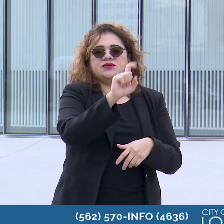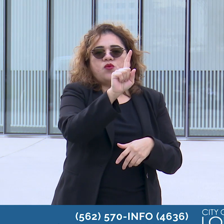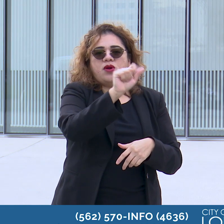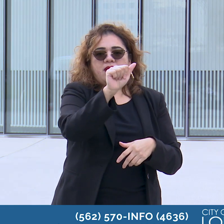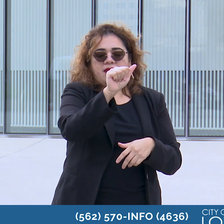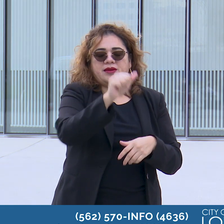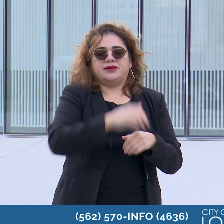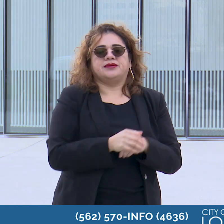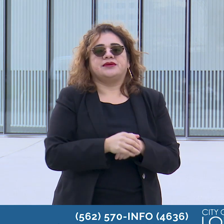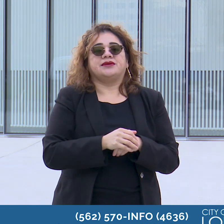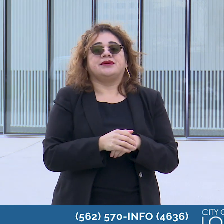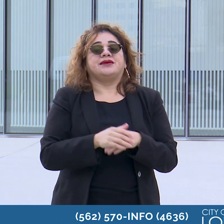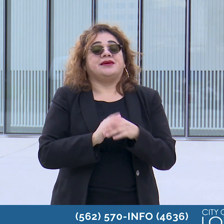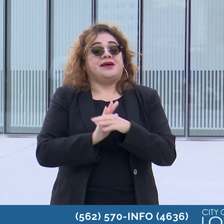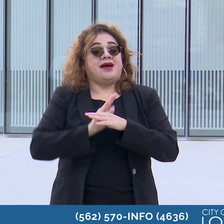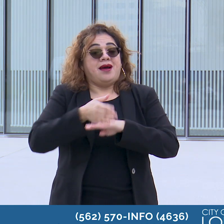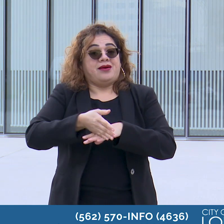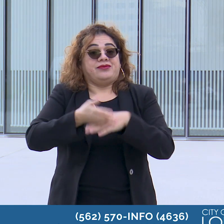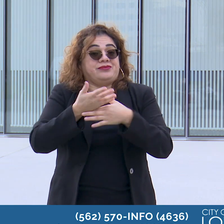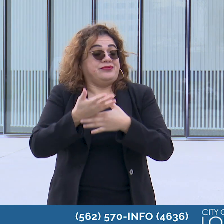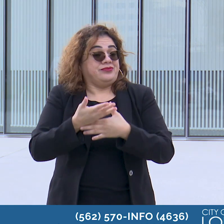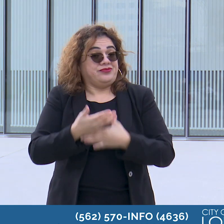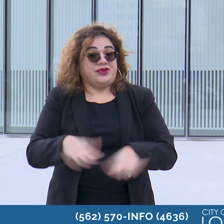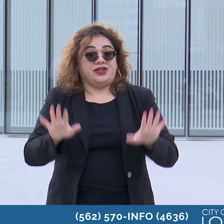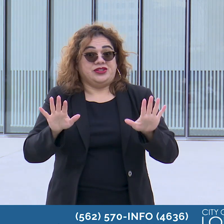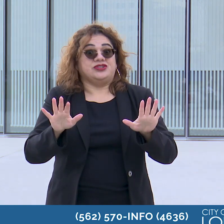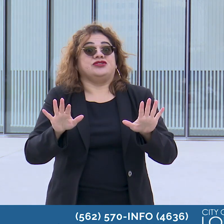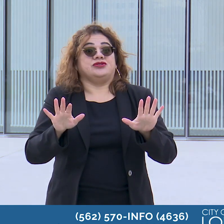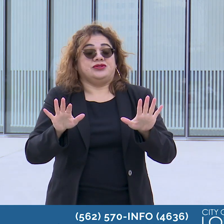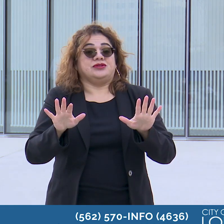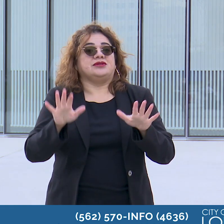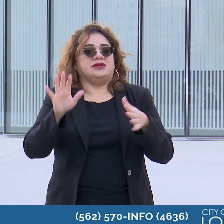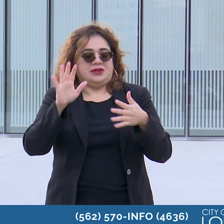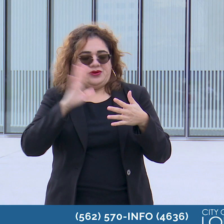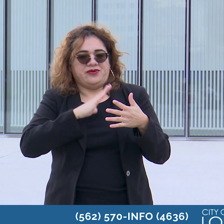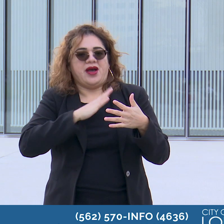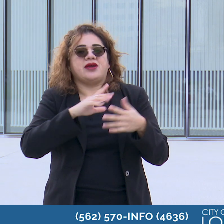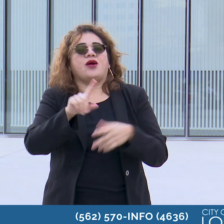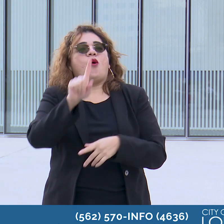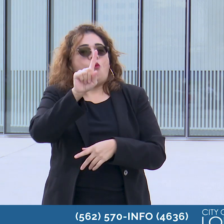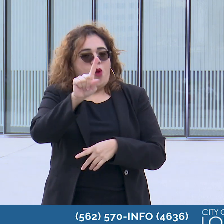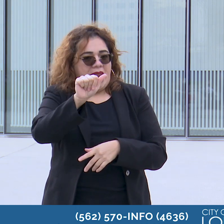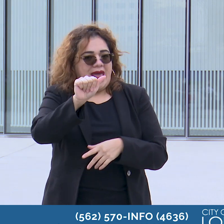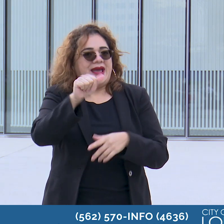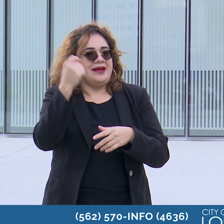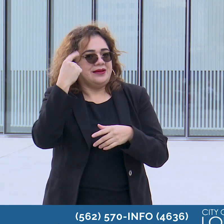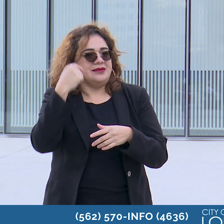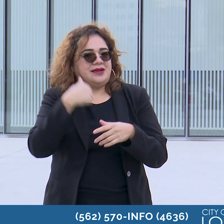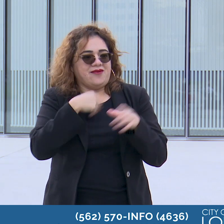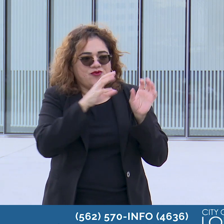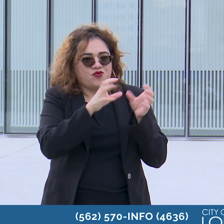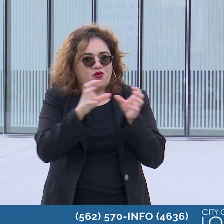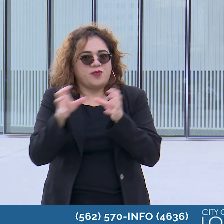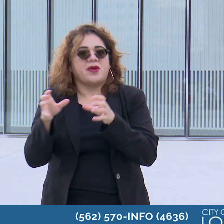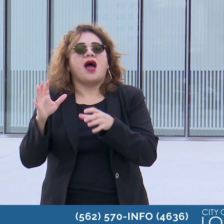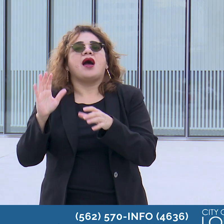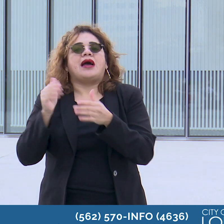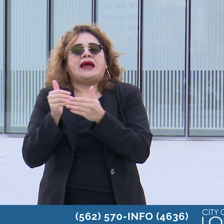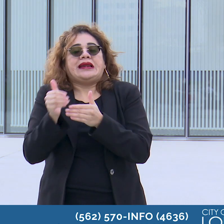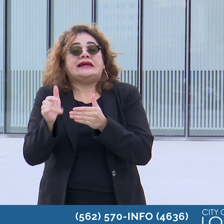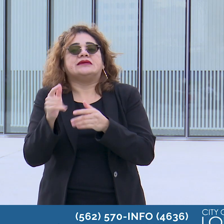And after those folks within the same group 1A we will have our dentists, our specialty